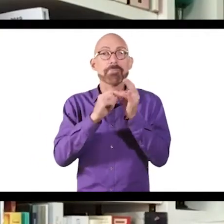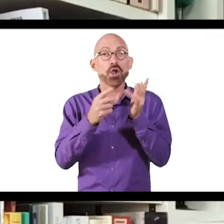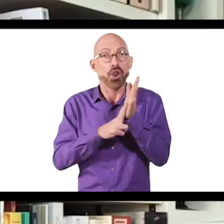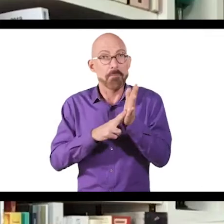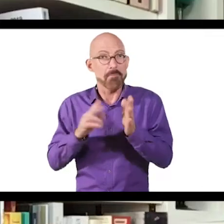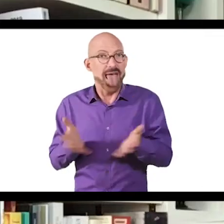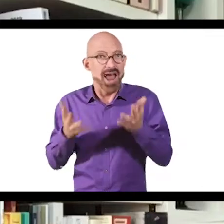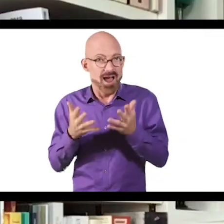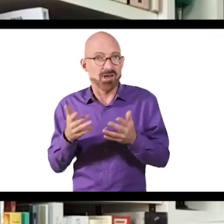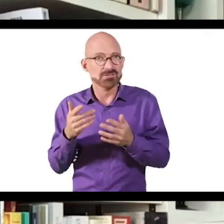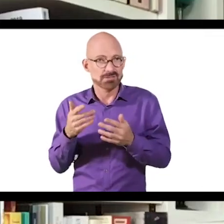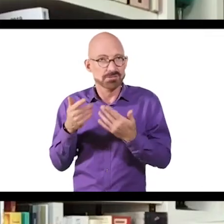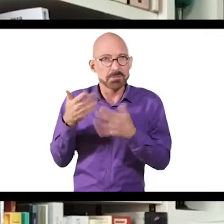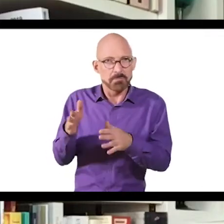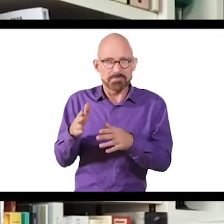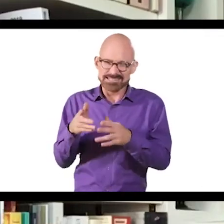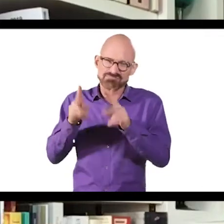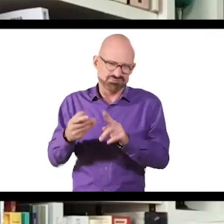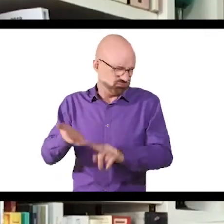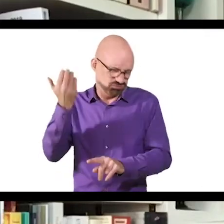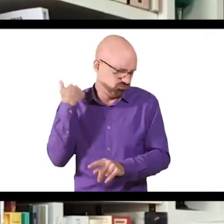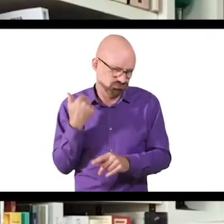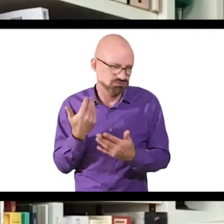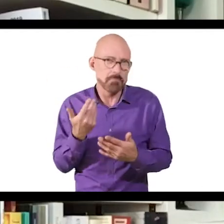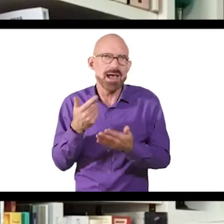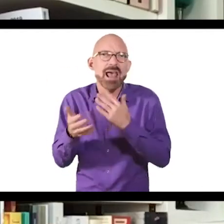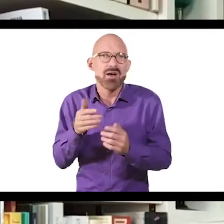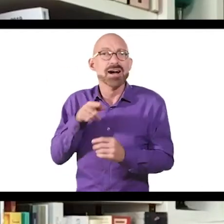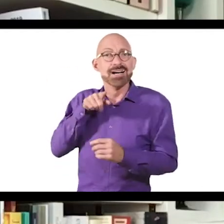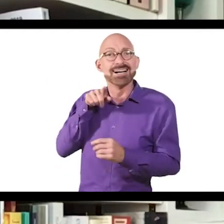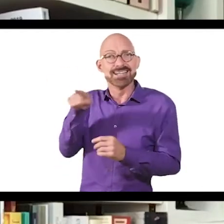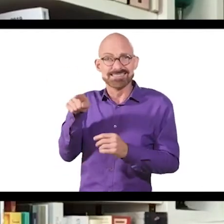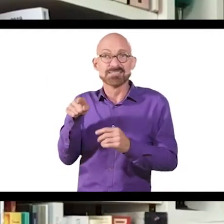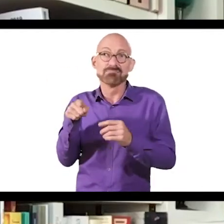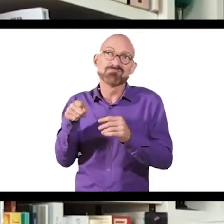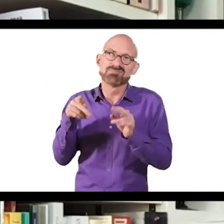And I met him for about an hour or so and we talked and he showed me a bit about how to turn in circles.